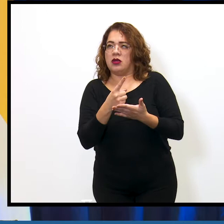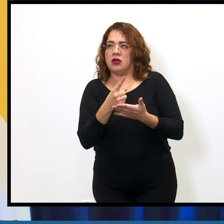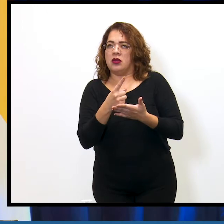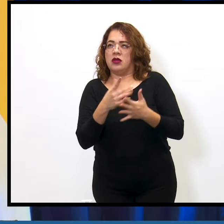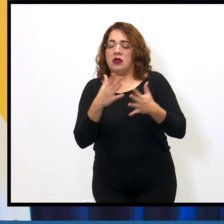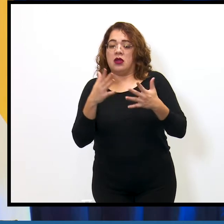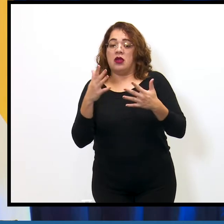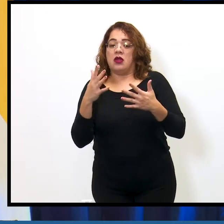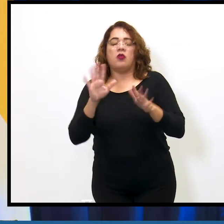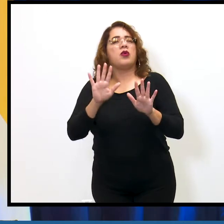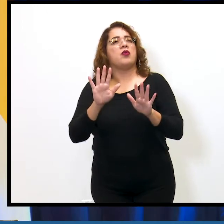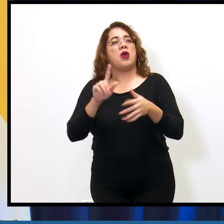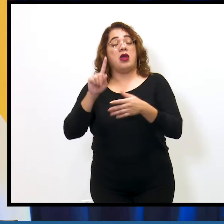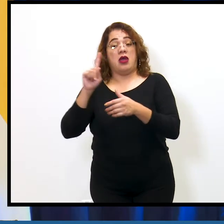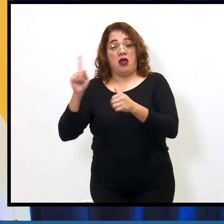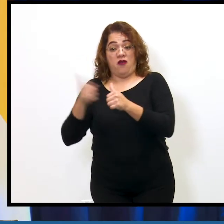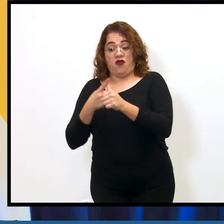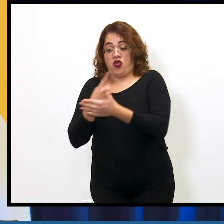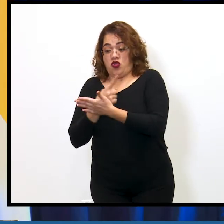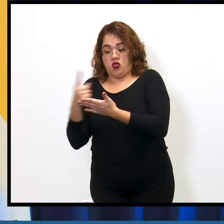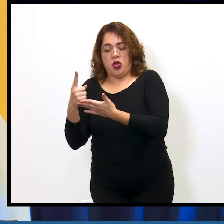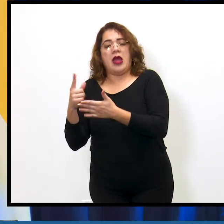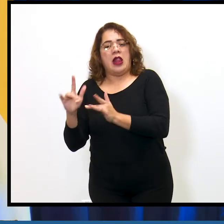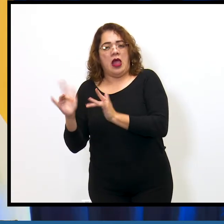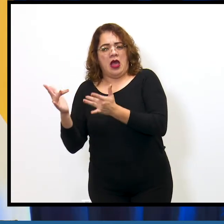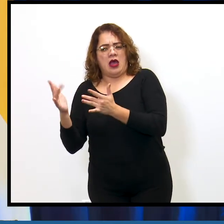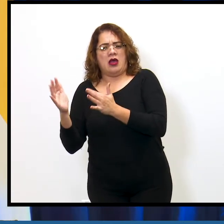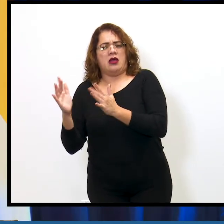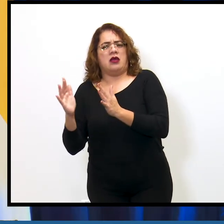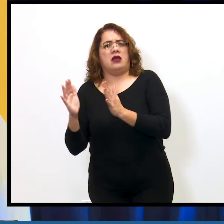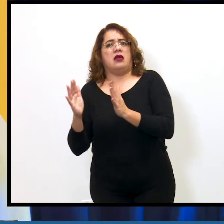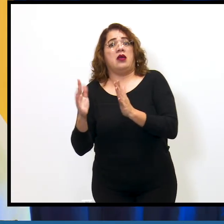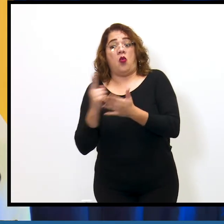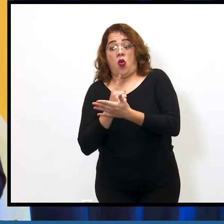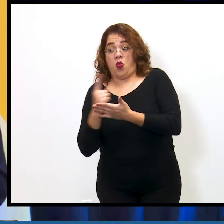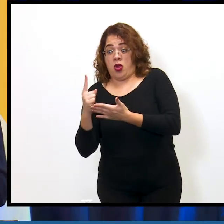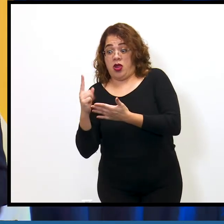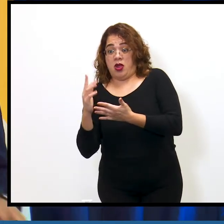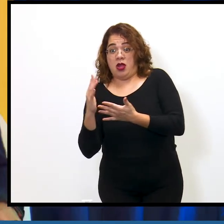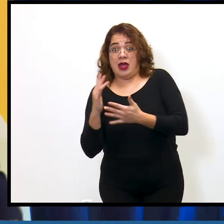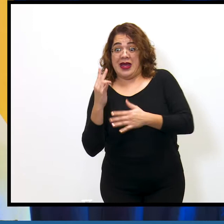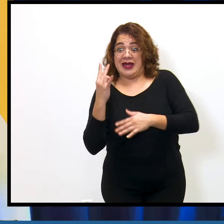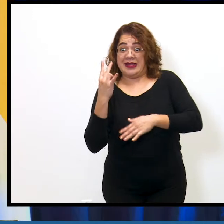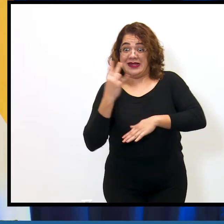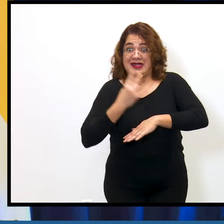that week of where she had symptoms she was hospitalized. She actually was in the hospital